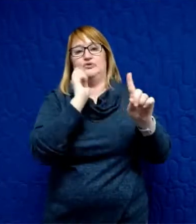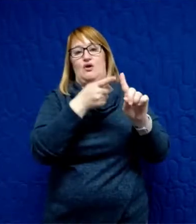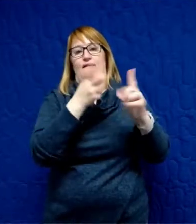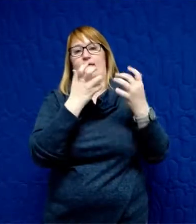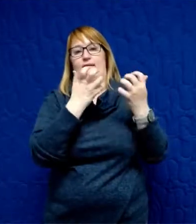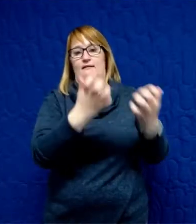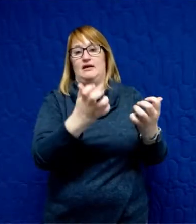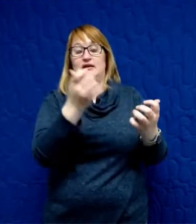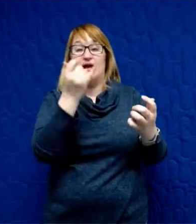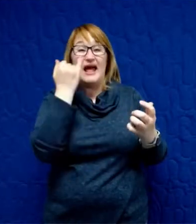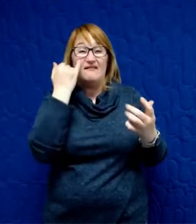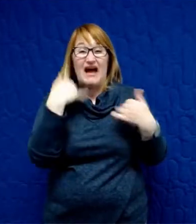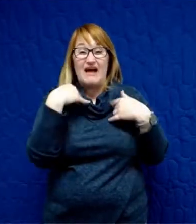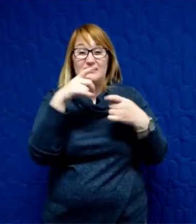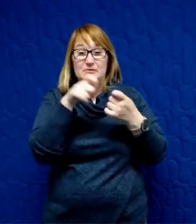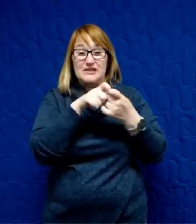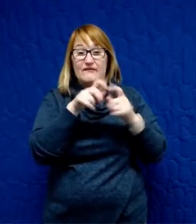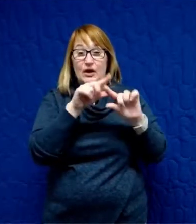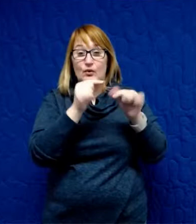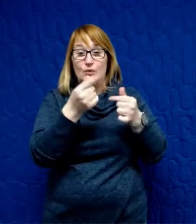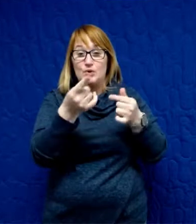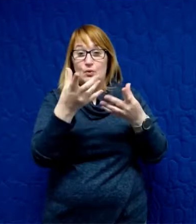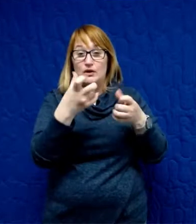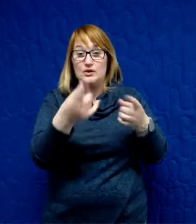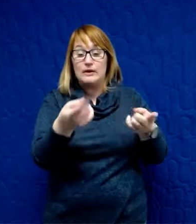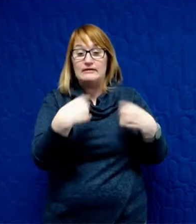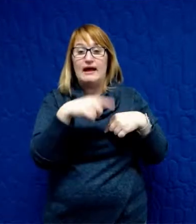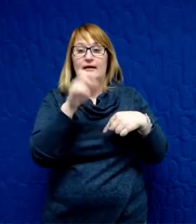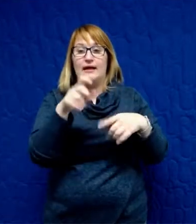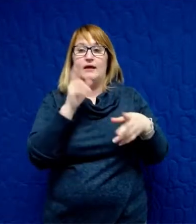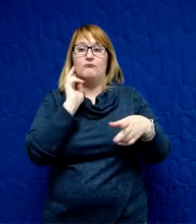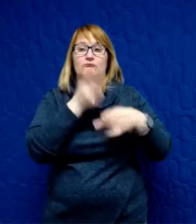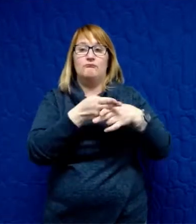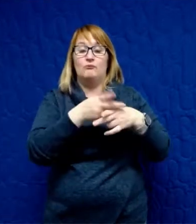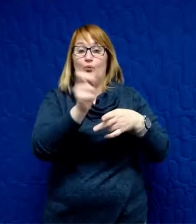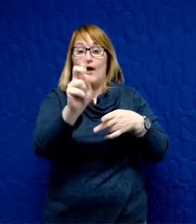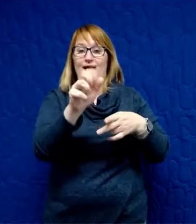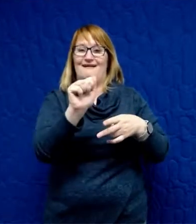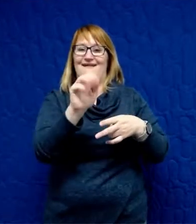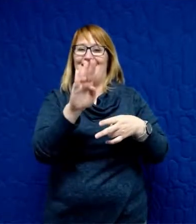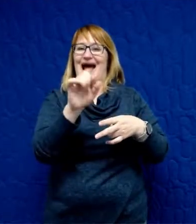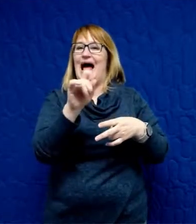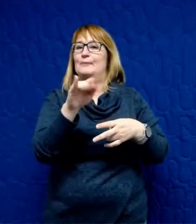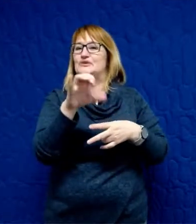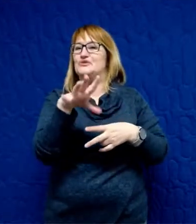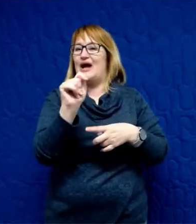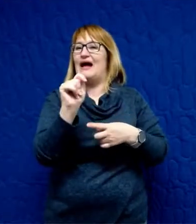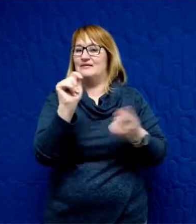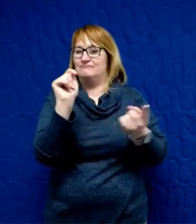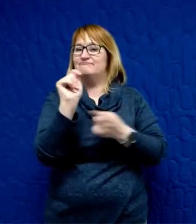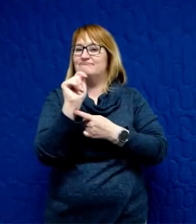attend you can mention that in your abstract - be specific about that or if you hope that it is a couple of different types of audiences and you